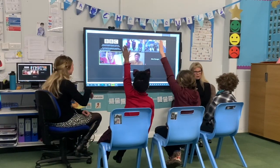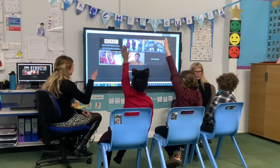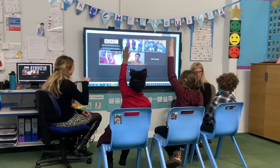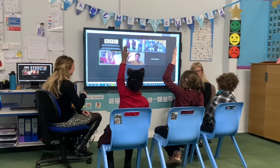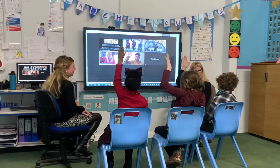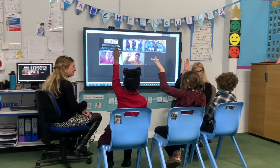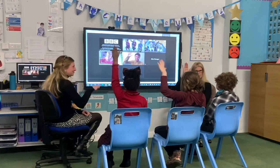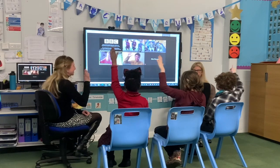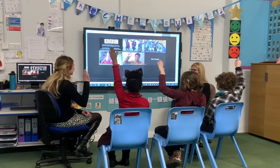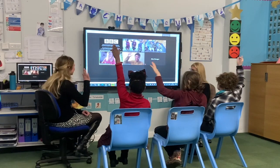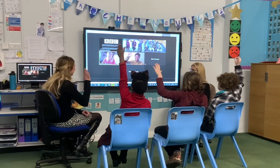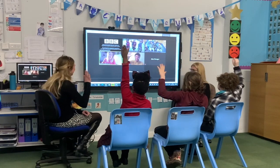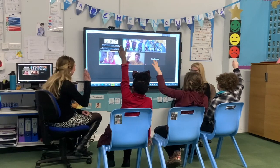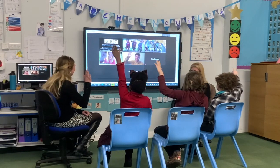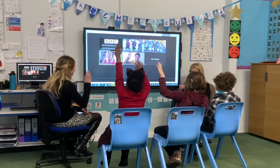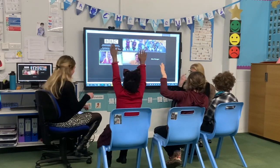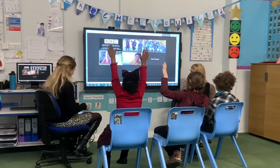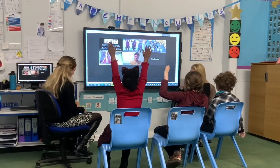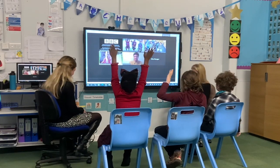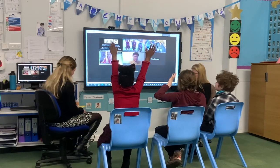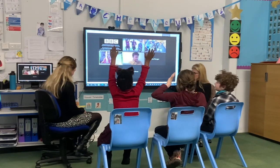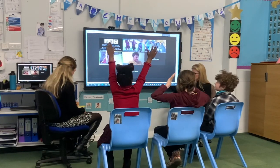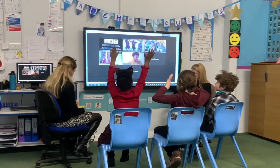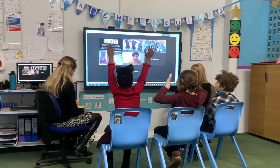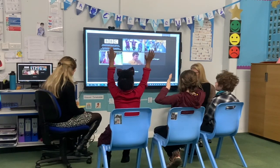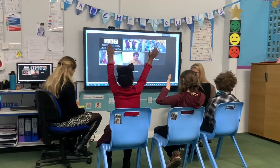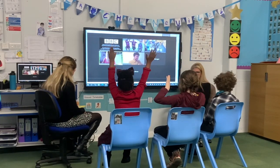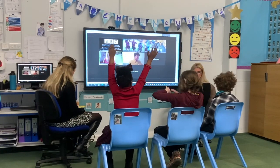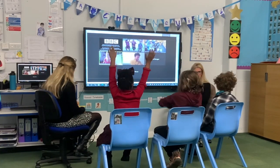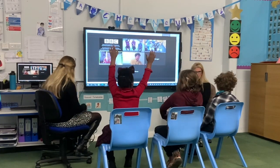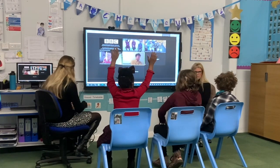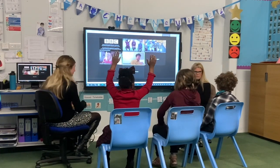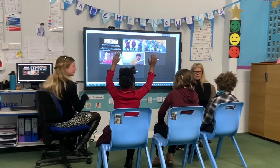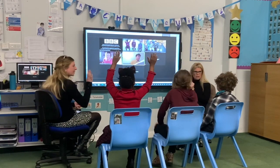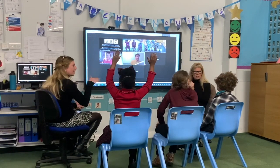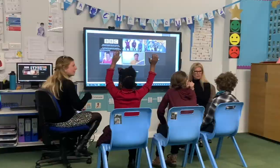I was brought up with a deaf mother, so deafness has been there from the word go for me.